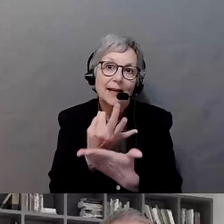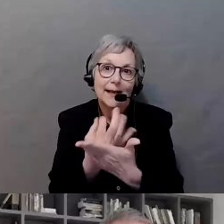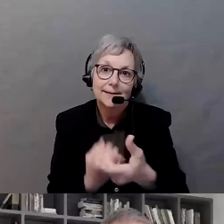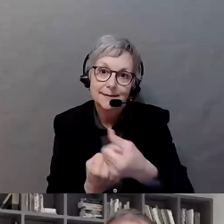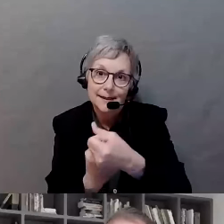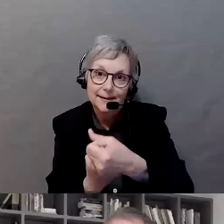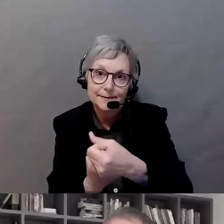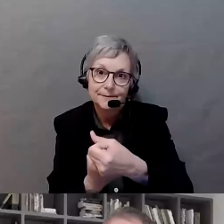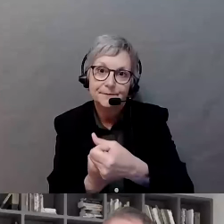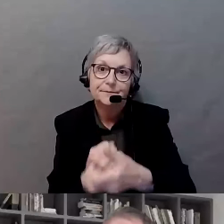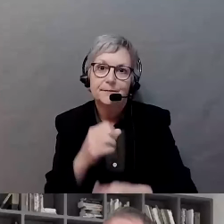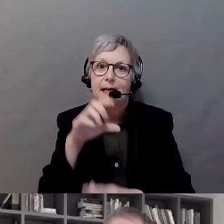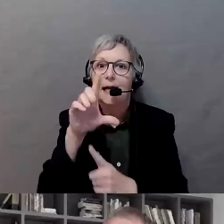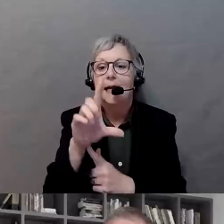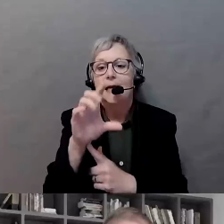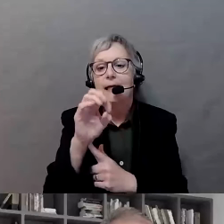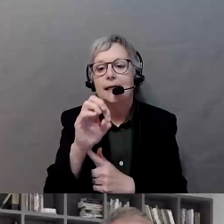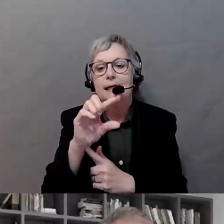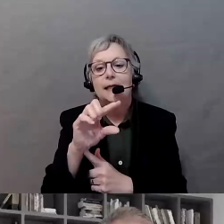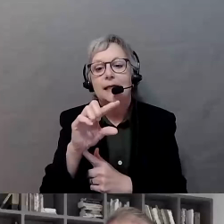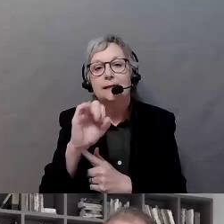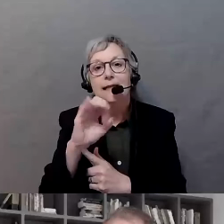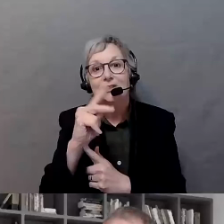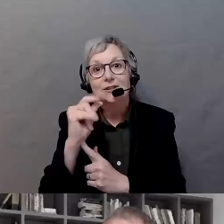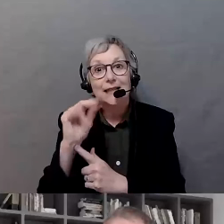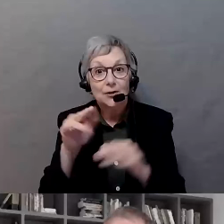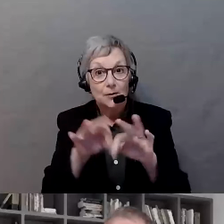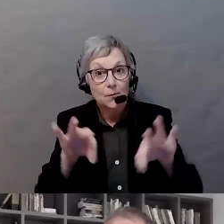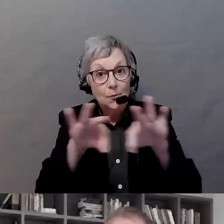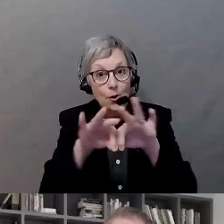IS IMPORTANT, BUT EVEN THOUGH ARIZONA IS GRAYED OUT, ARIZONA HAS